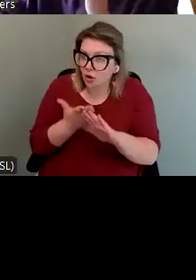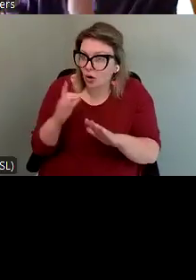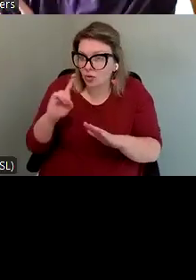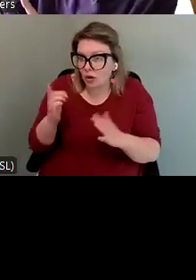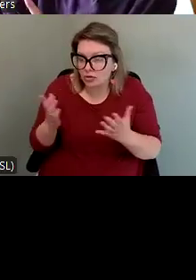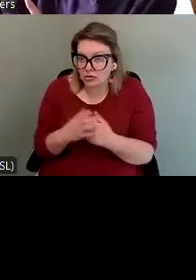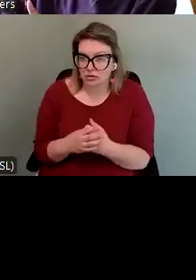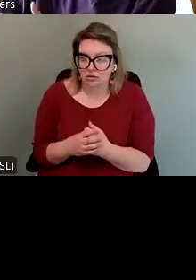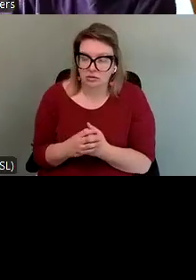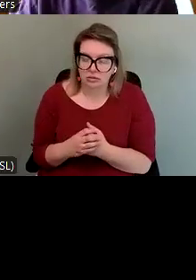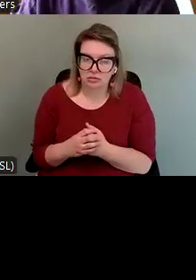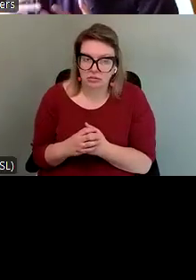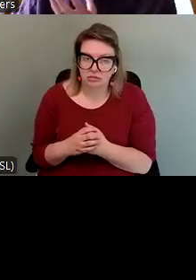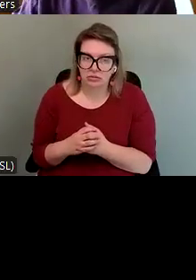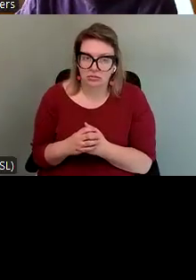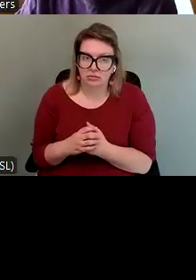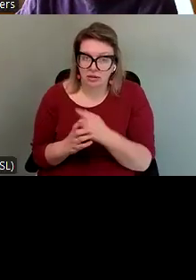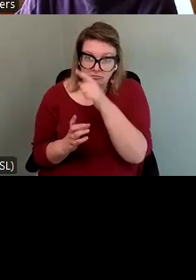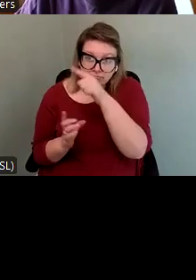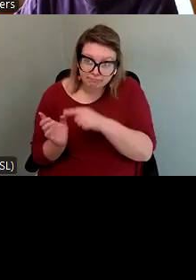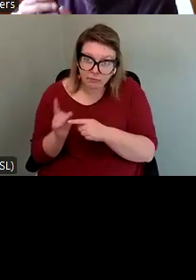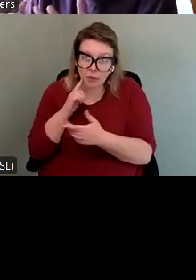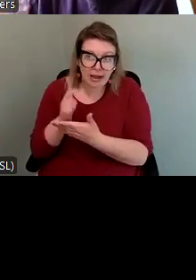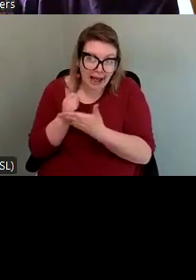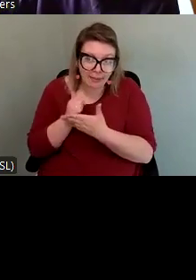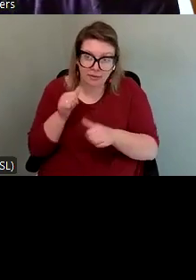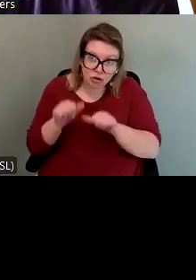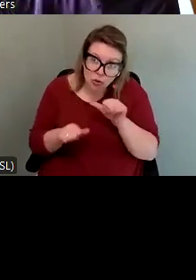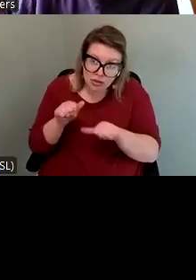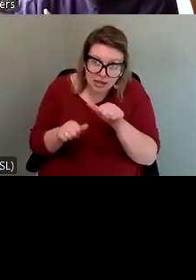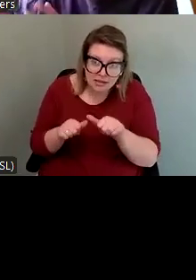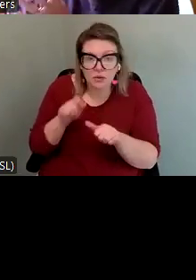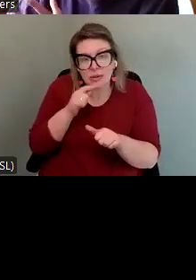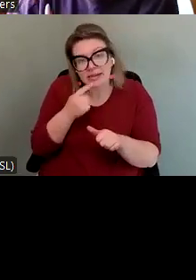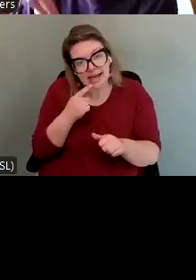If you choose the options here, it will then guide you through it. It will say, "Do this, do that, next step,